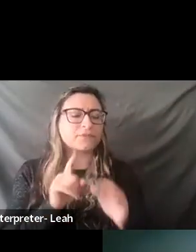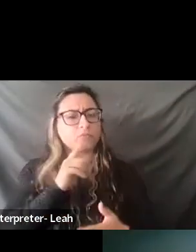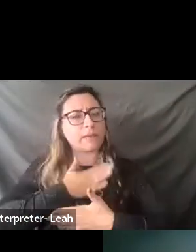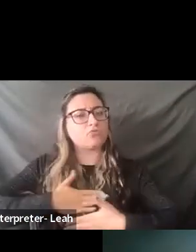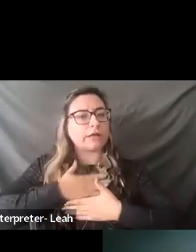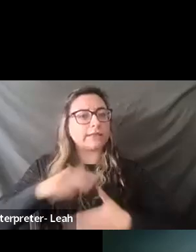And it can be phenomenally confusing from the consumer standpoint.